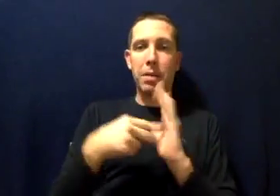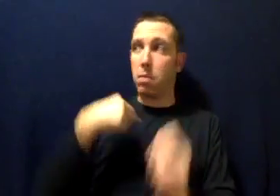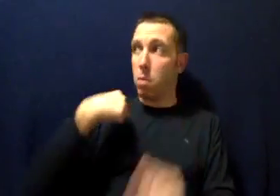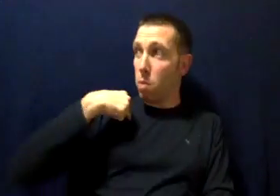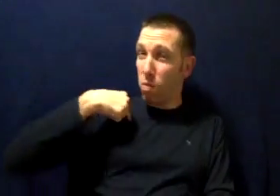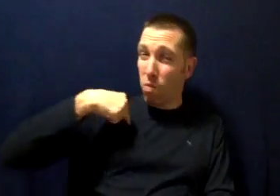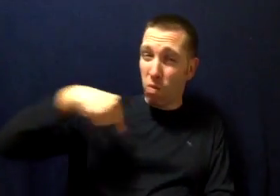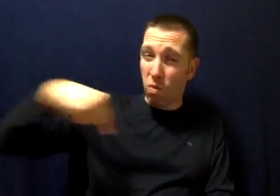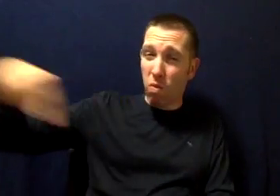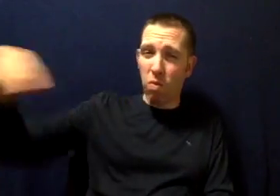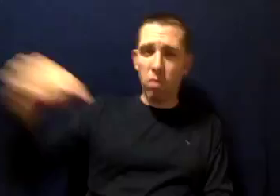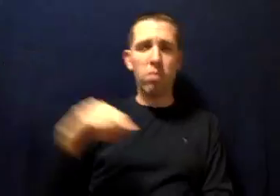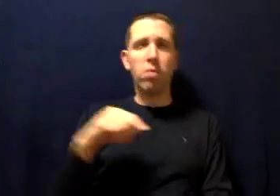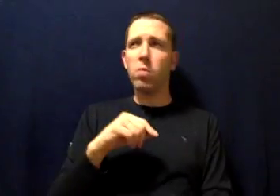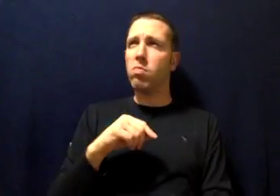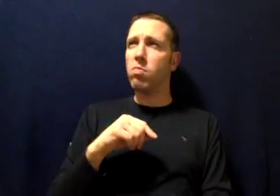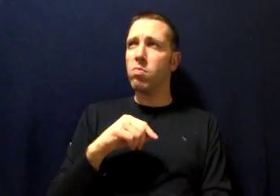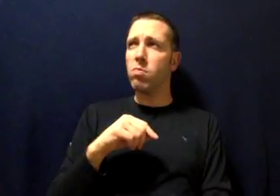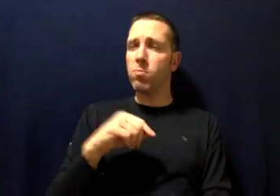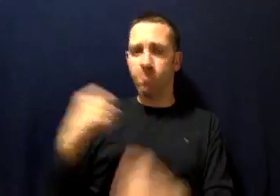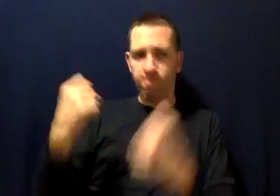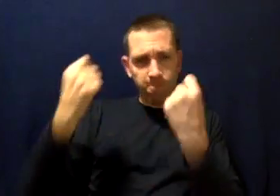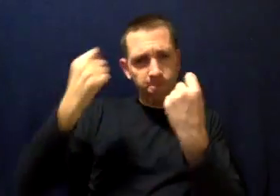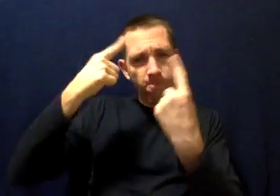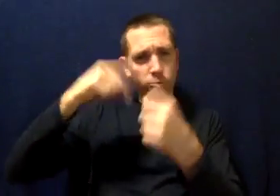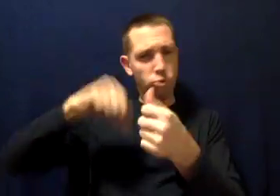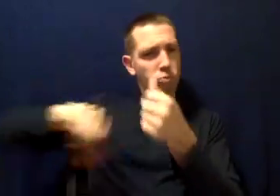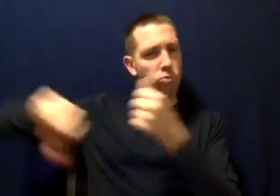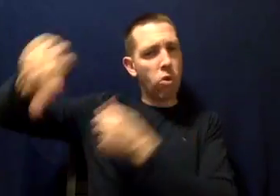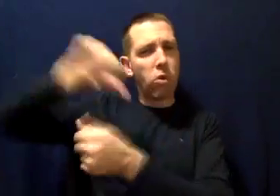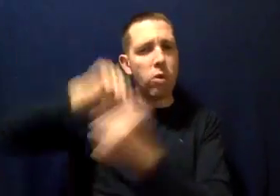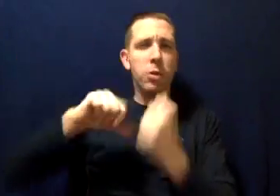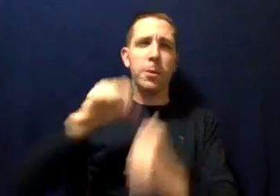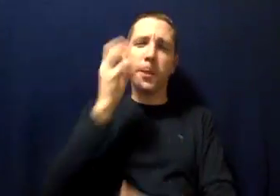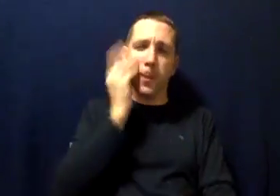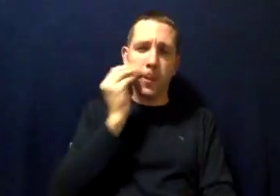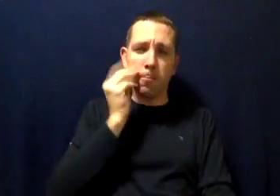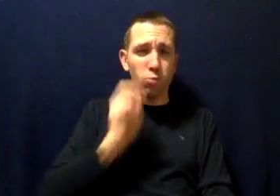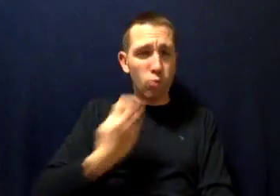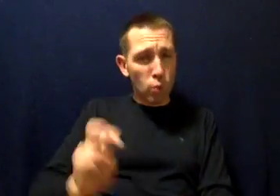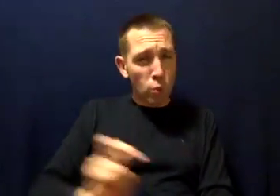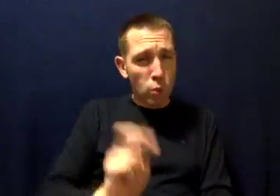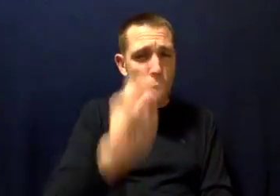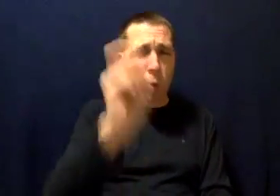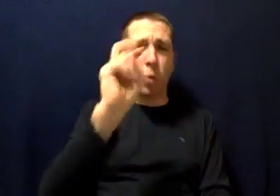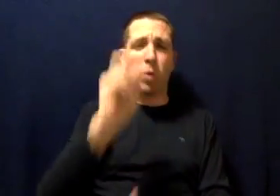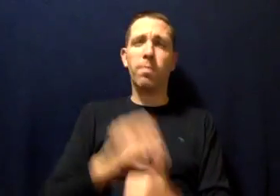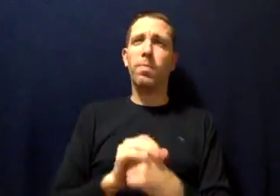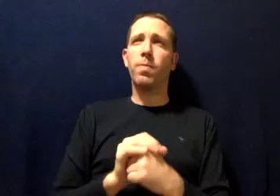Everyone on the panel was on the same wavelength. We had similar experiences.